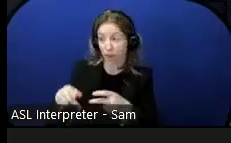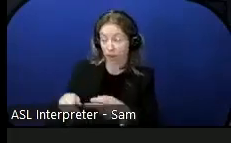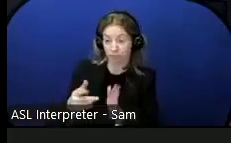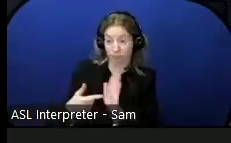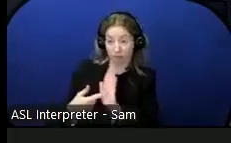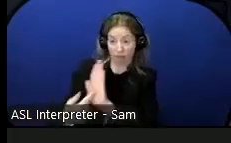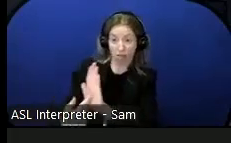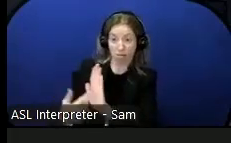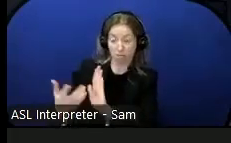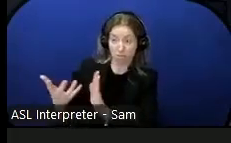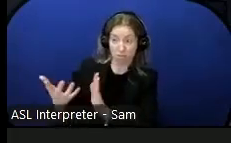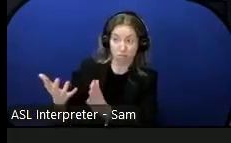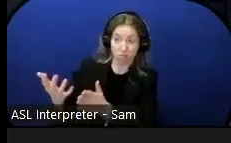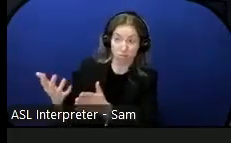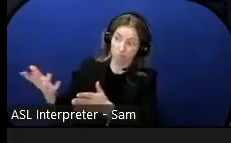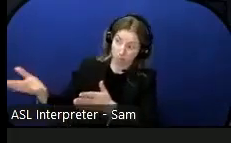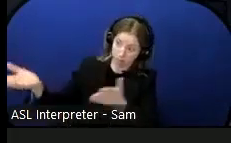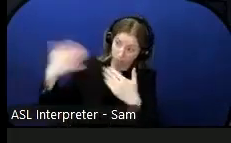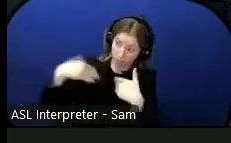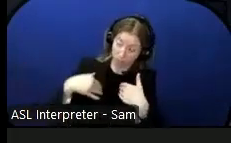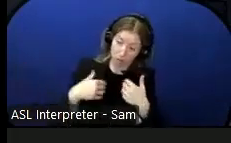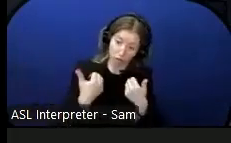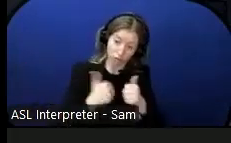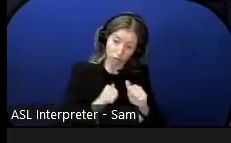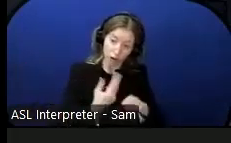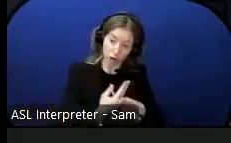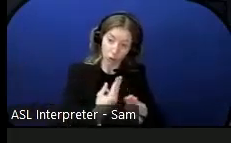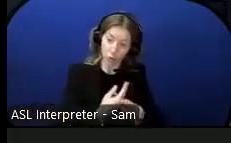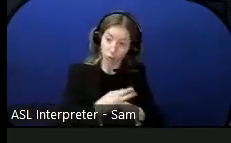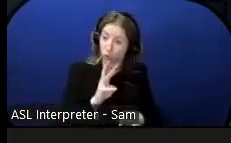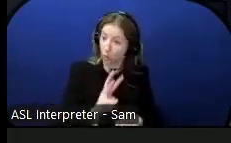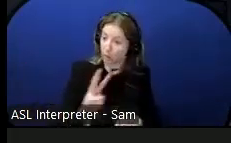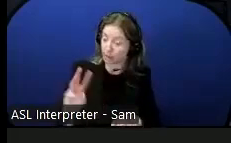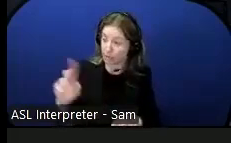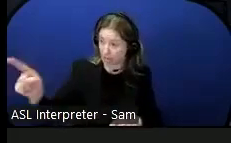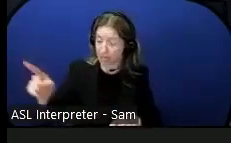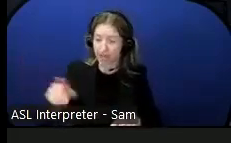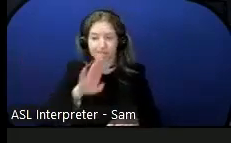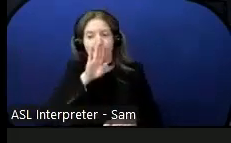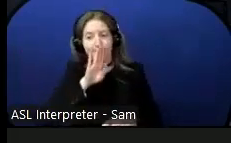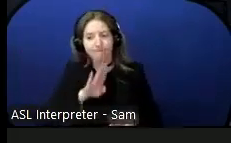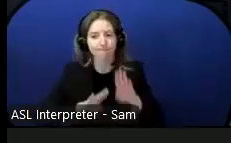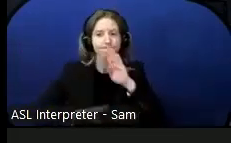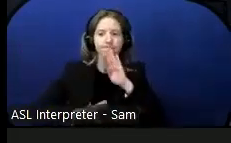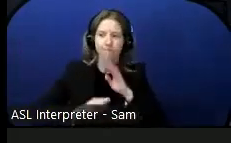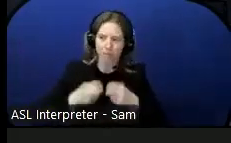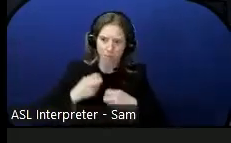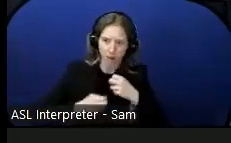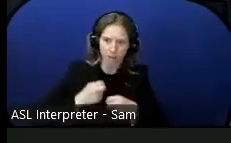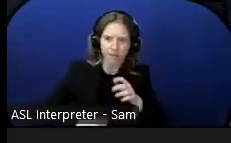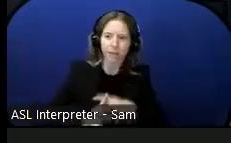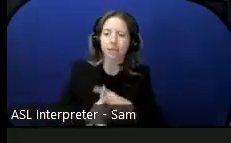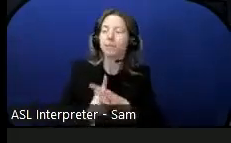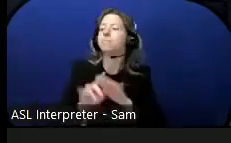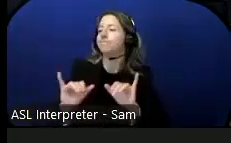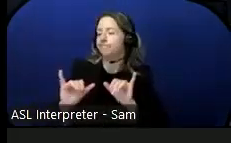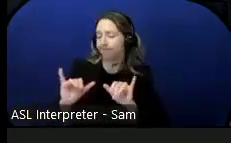checking for everything we need. Once you know what is accessible and what's not accessible, you want to create a timeline for remediation,